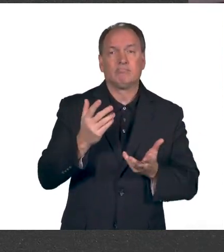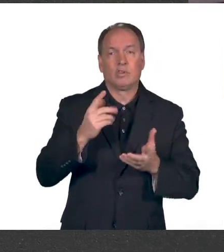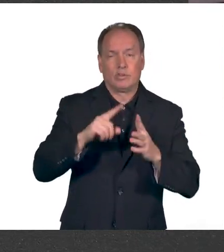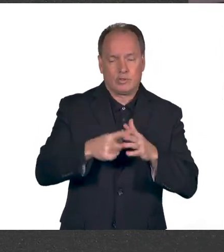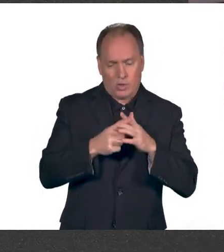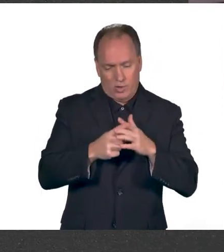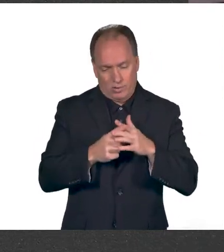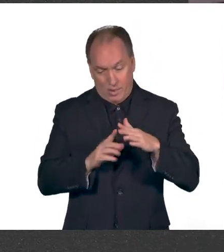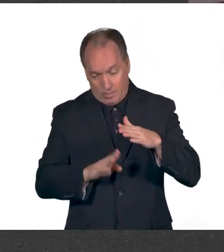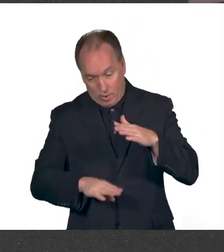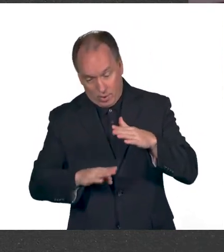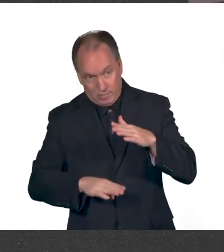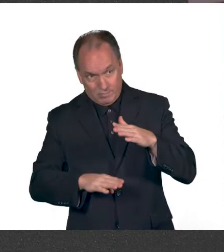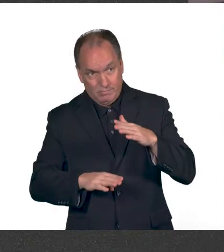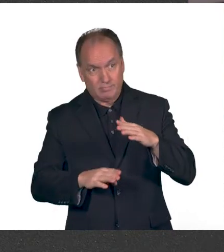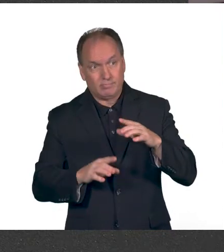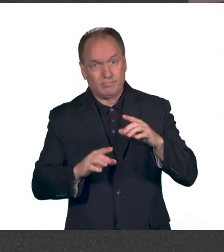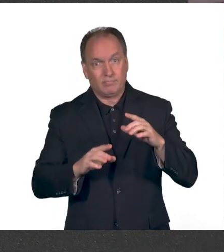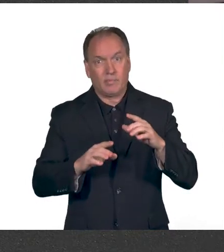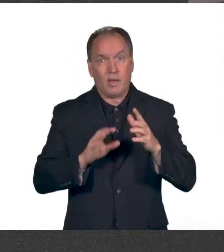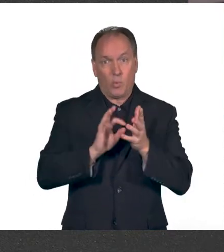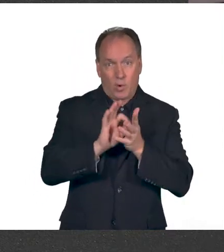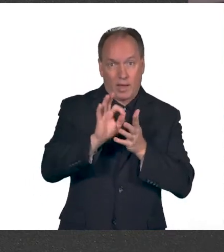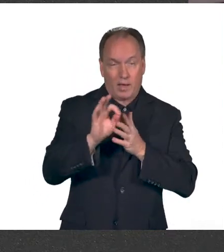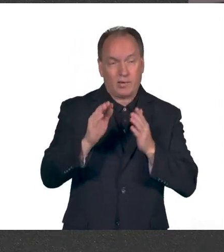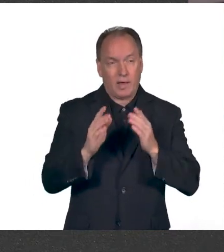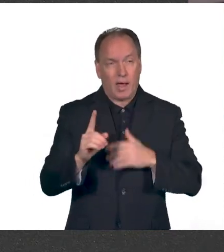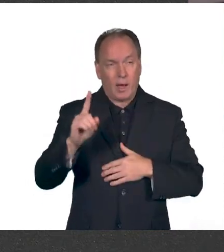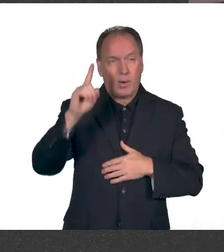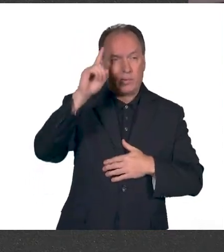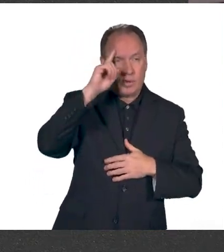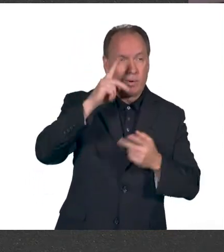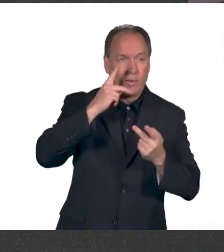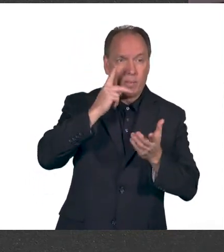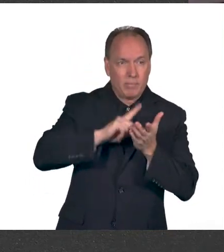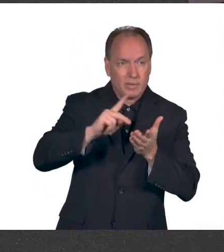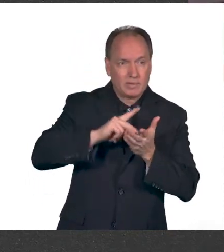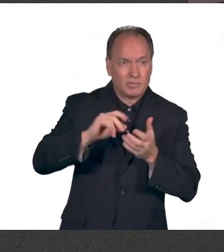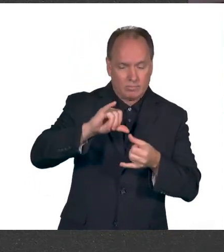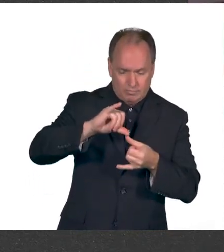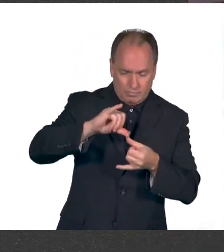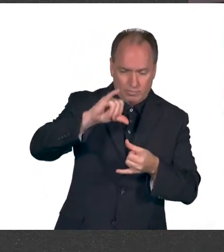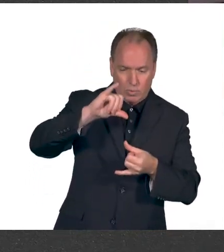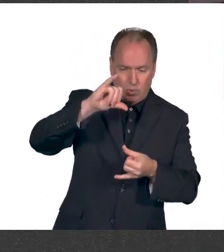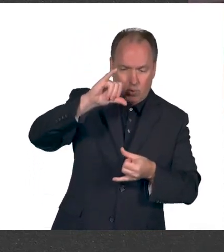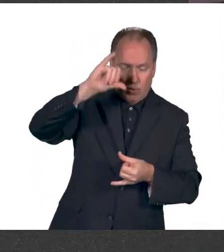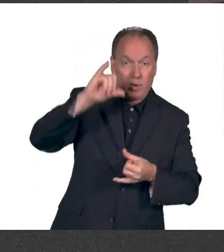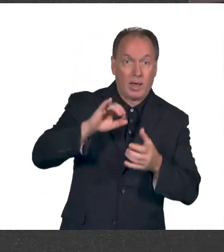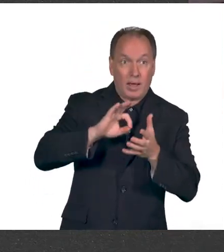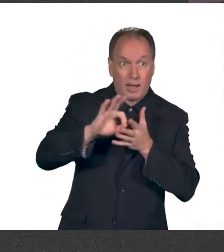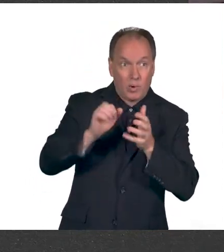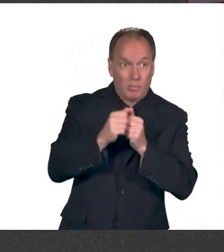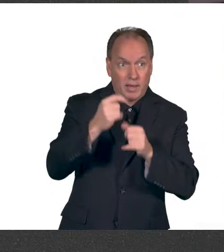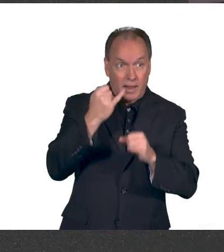So I wanna start way at the bottom, and then we'll count how tall the pencil is. Count the snowballs with me, ready?